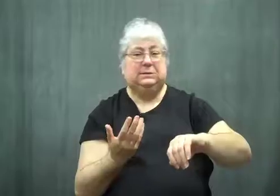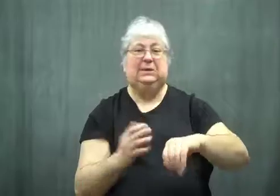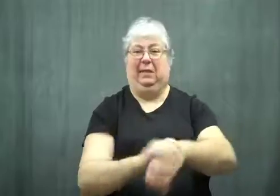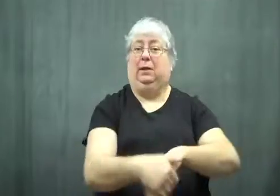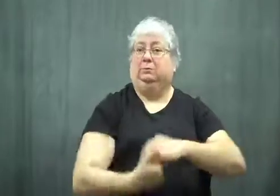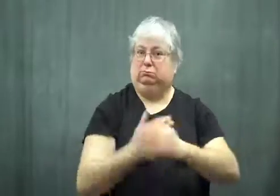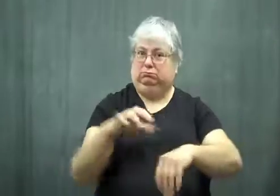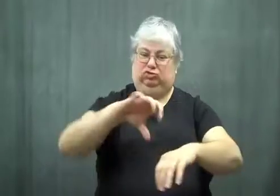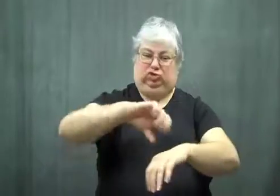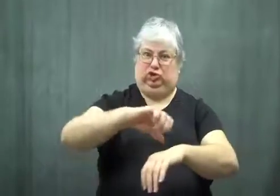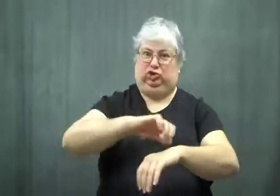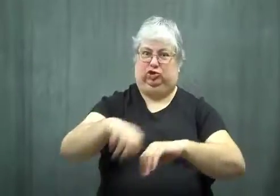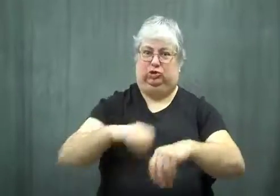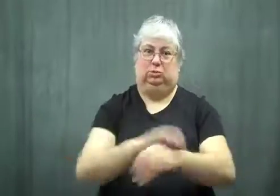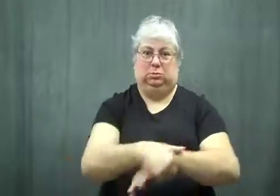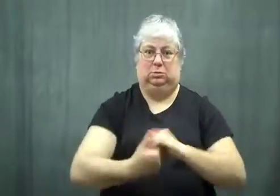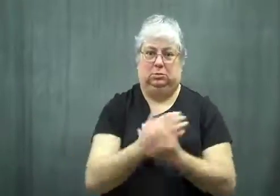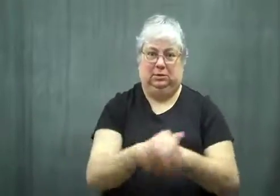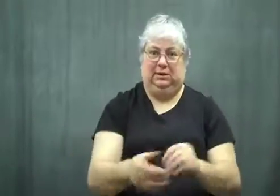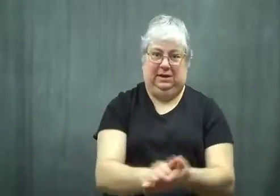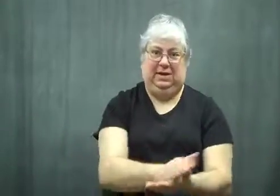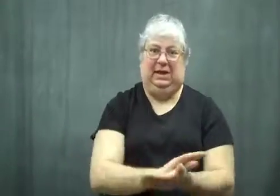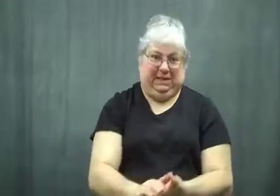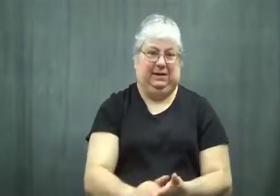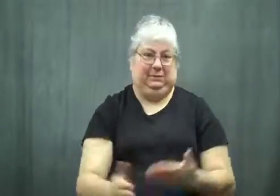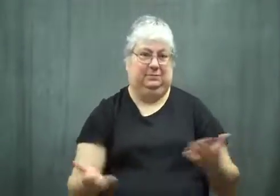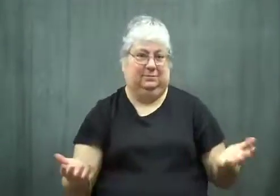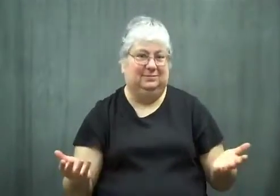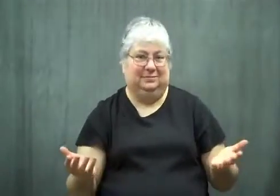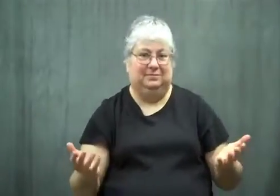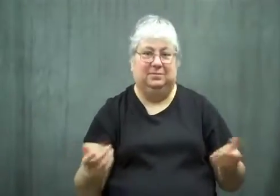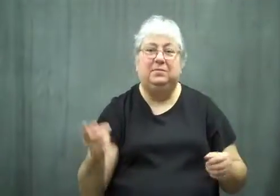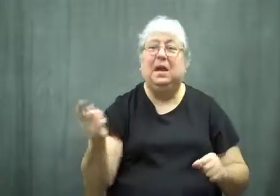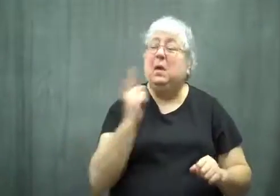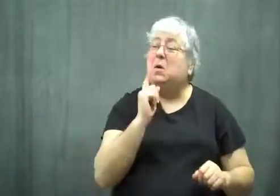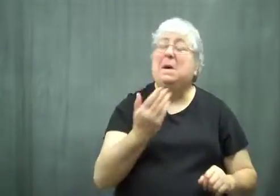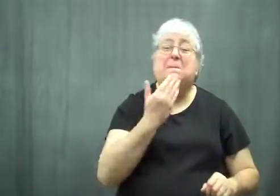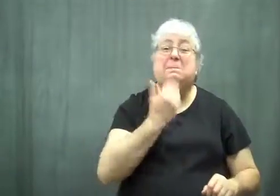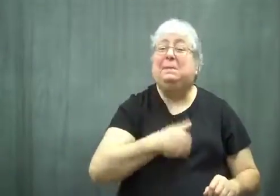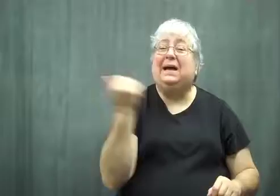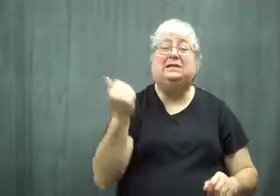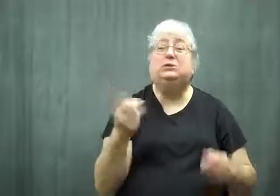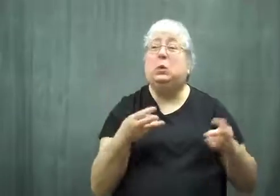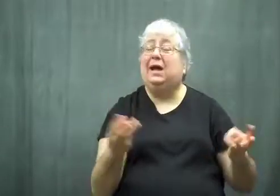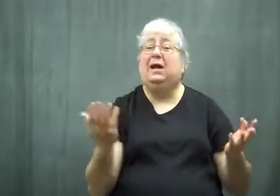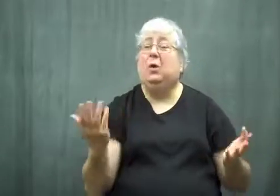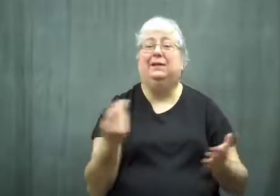Then slather on the sanitizer.